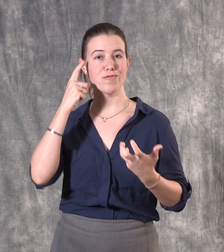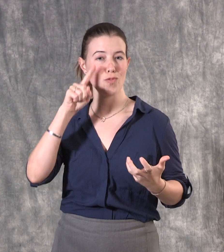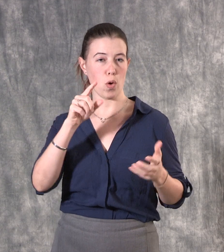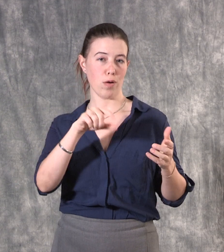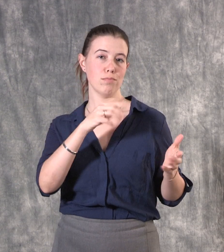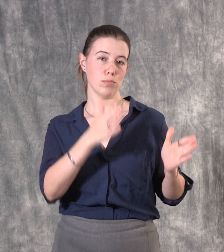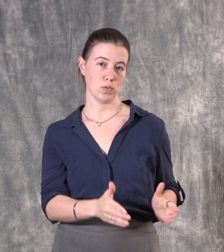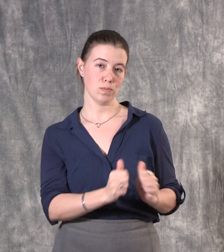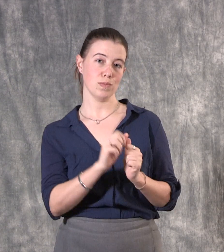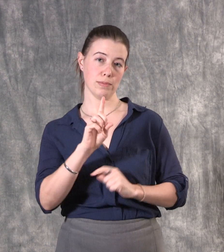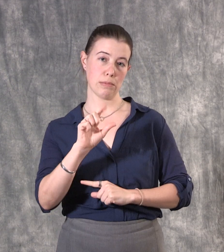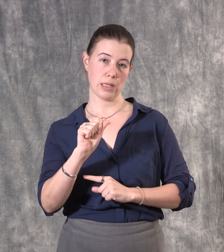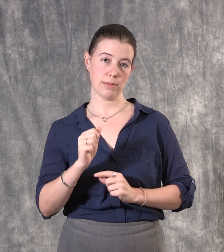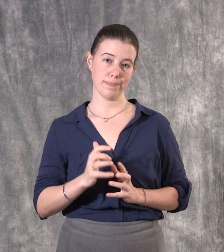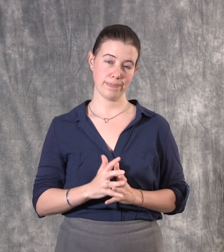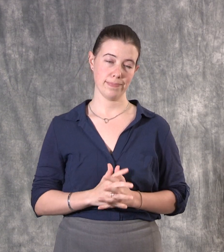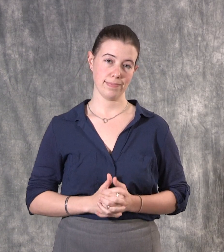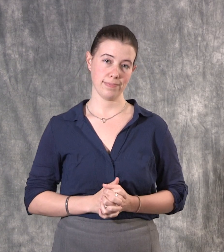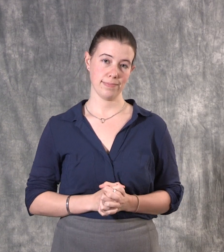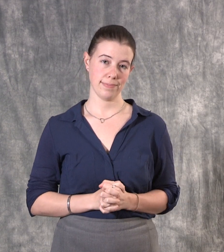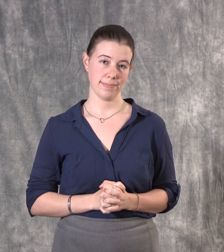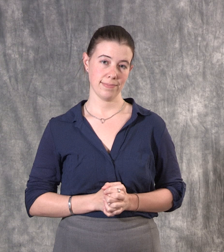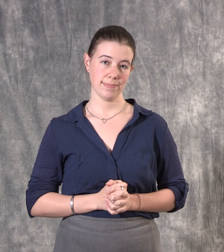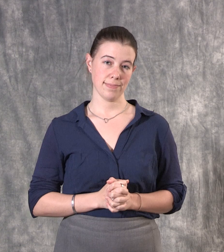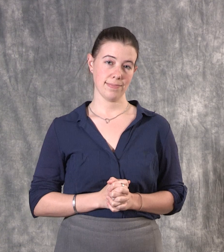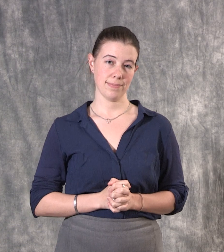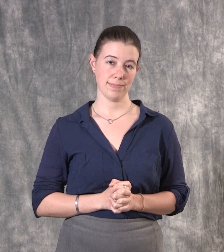accommodations for a person with a disability.